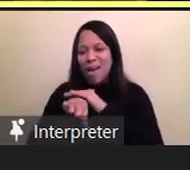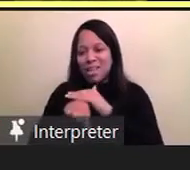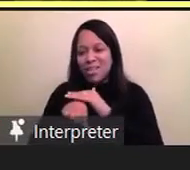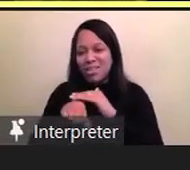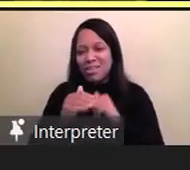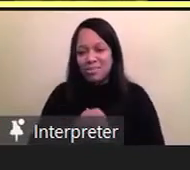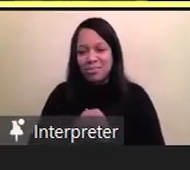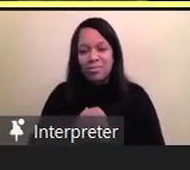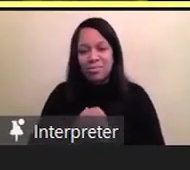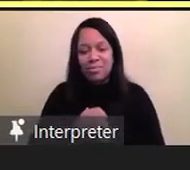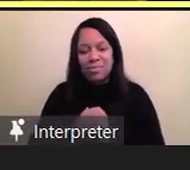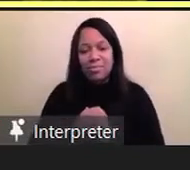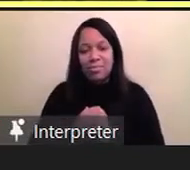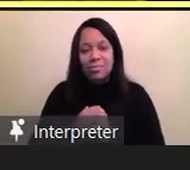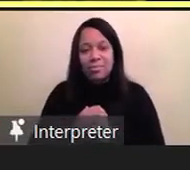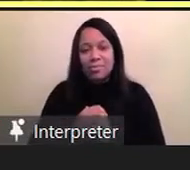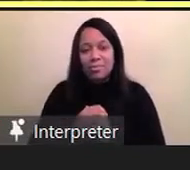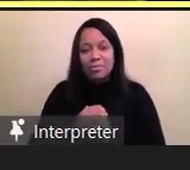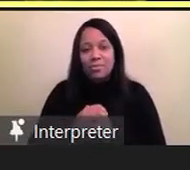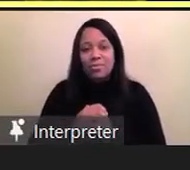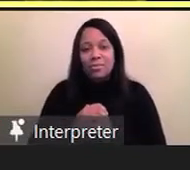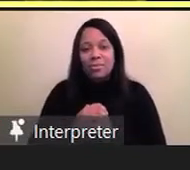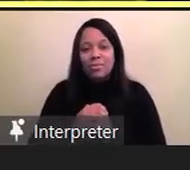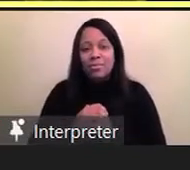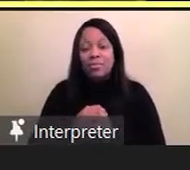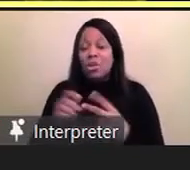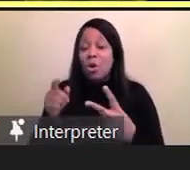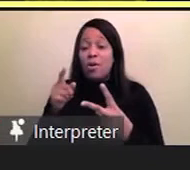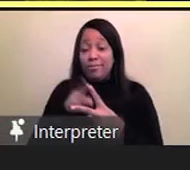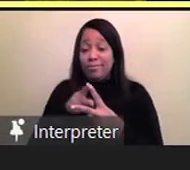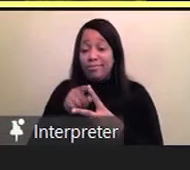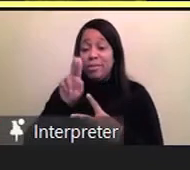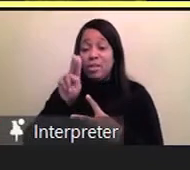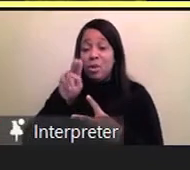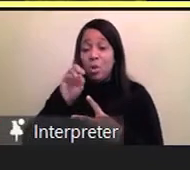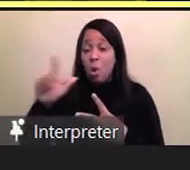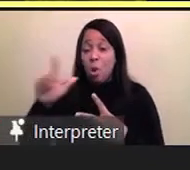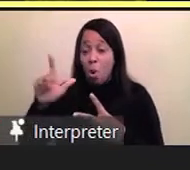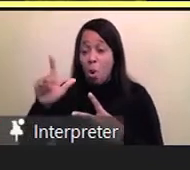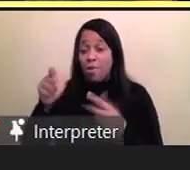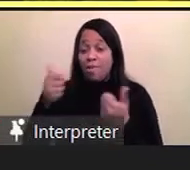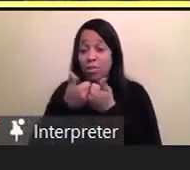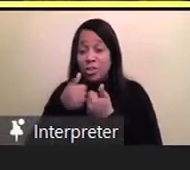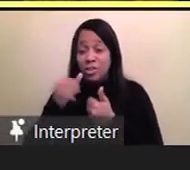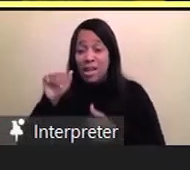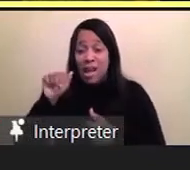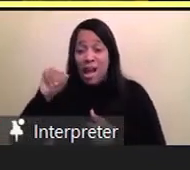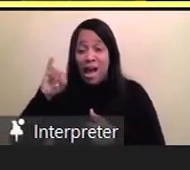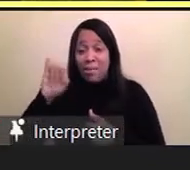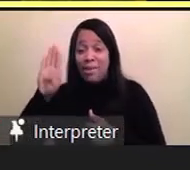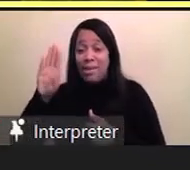All right. So the first case, Mr. Noll against IBM, a single person against a company,